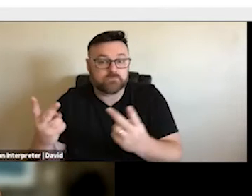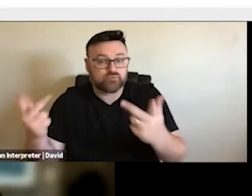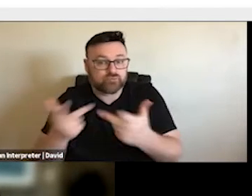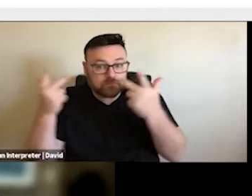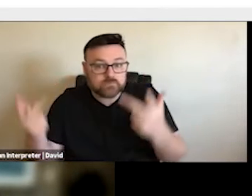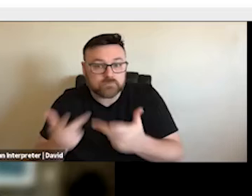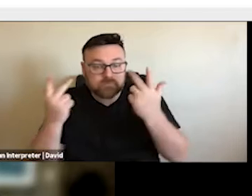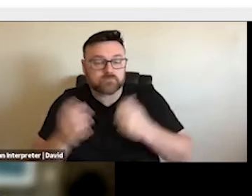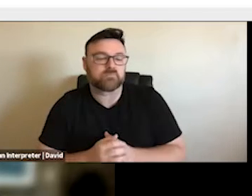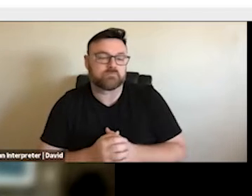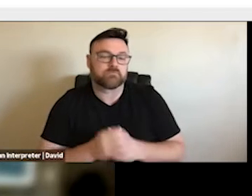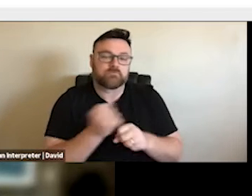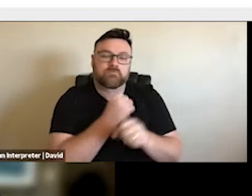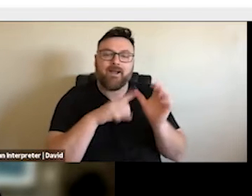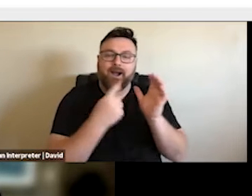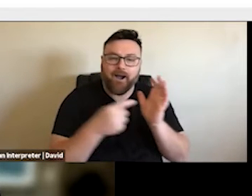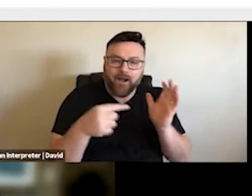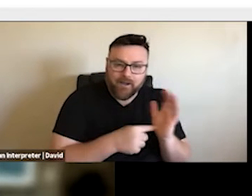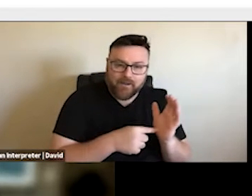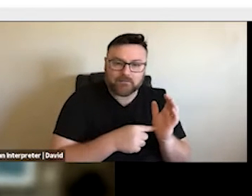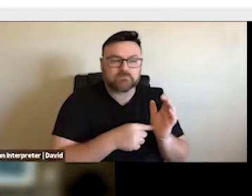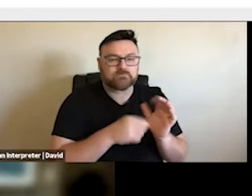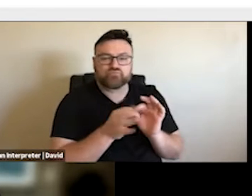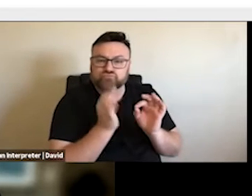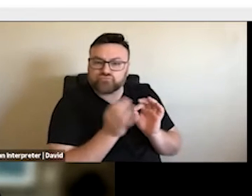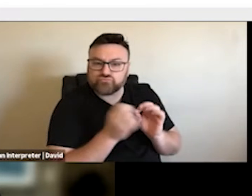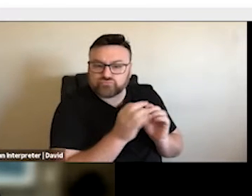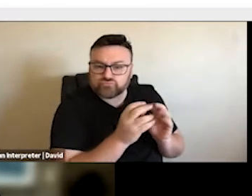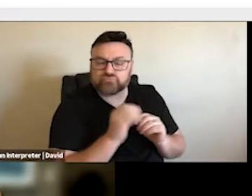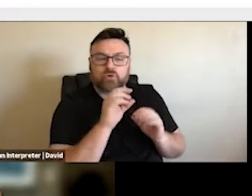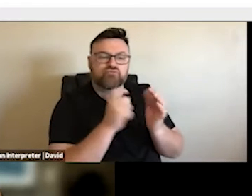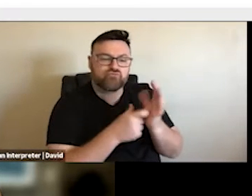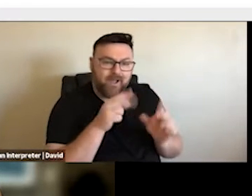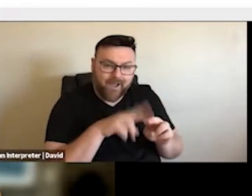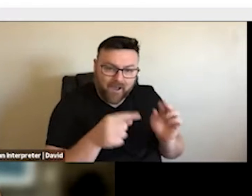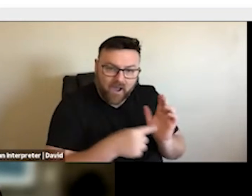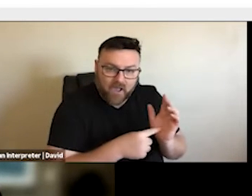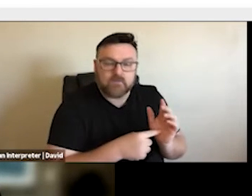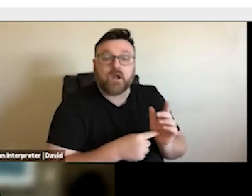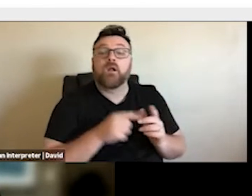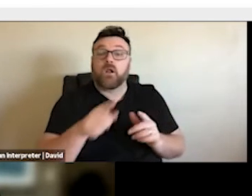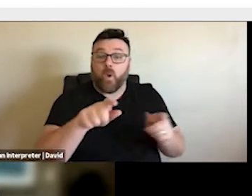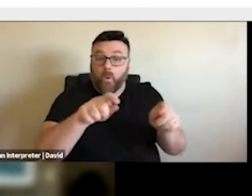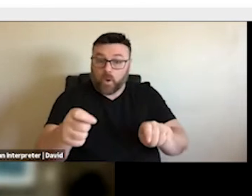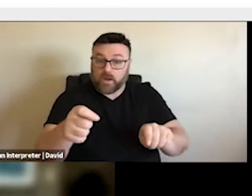We know that audiences are sometimes using their time in lockdown to get more creative, and so we see that.